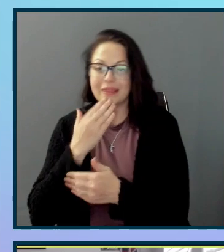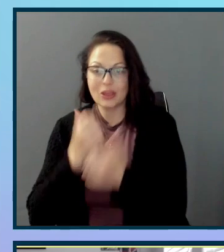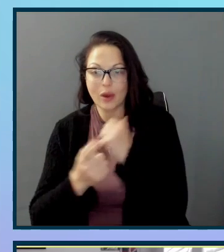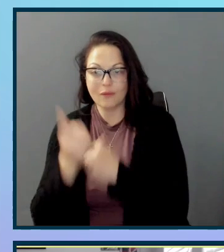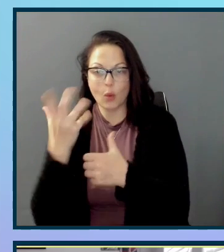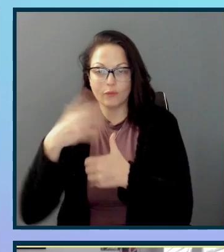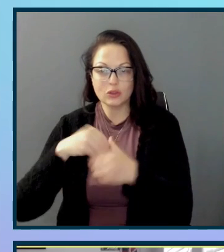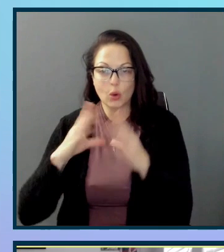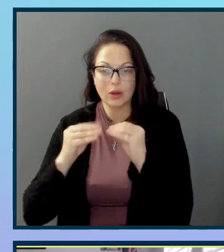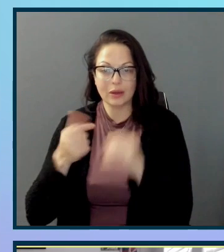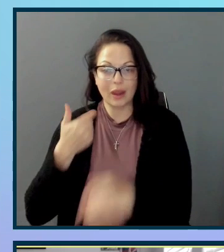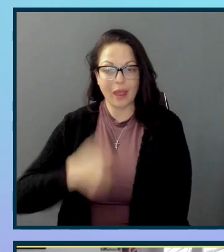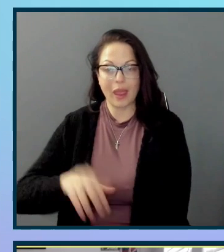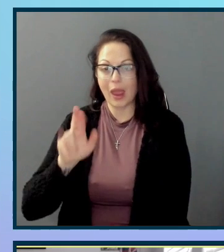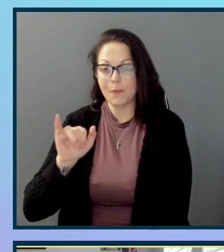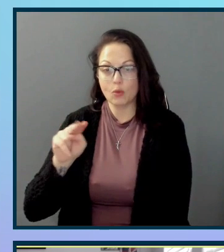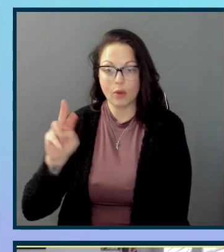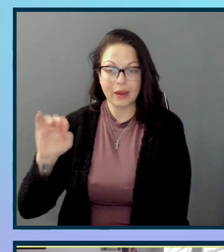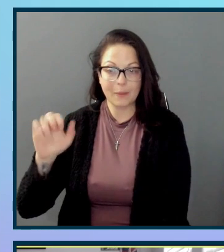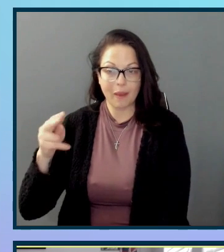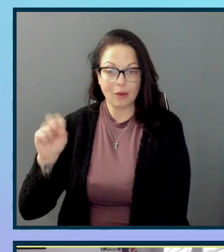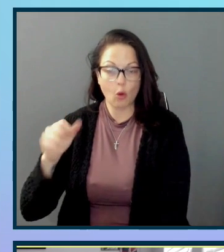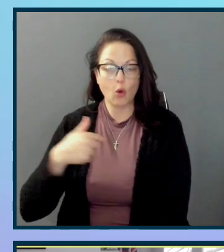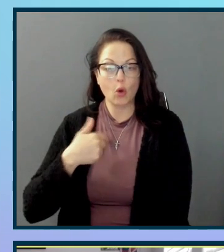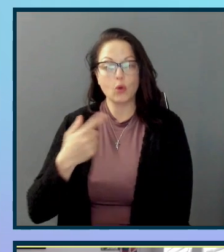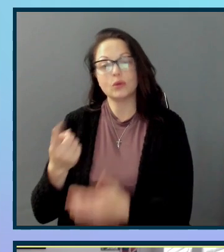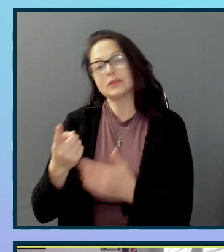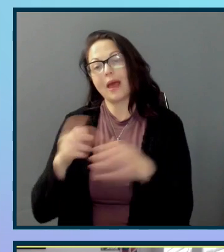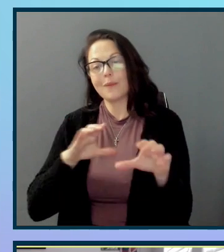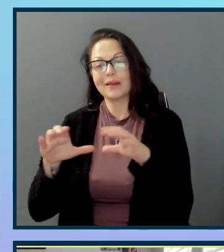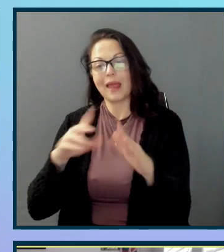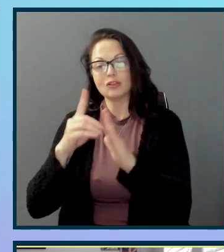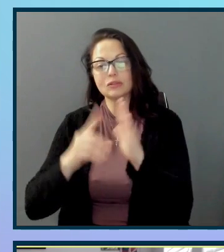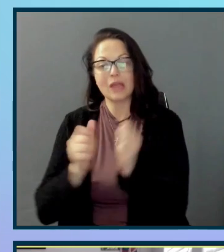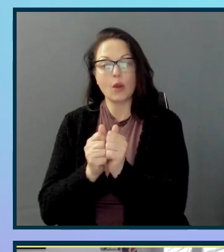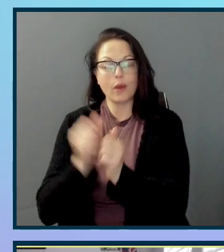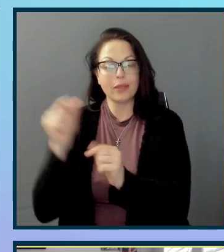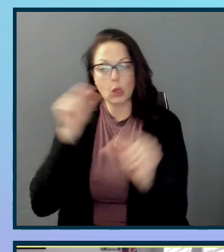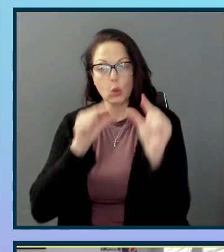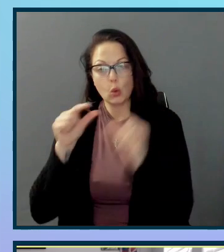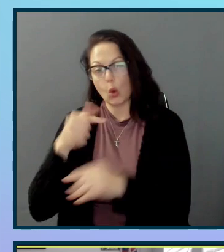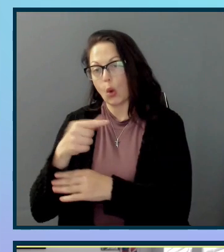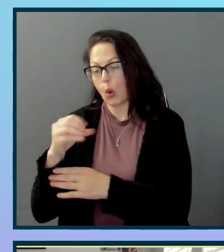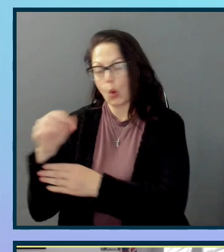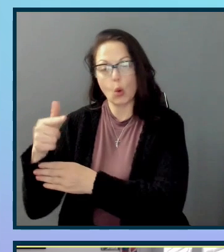I'm Rain Michaels. I'm a senior interaction designer with Google, and I'm also one of the co-facilitators